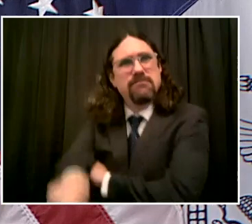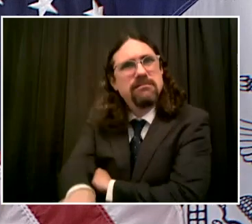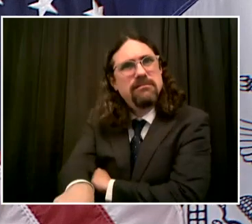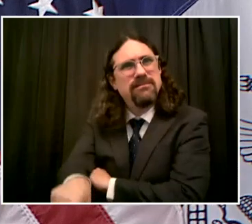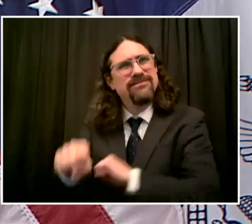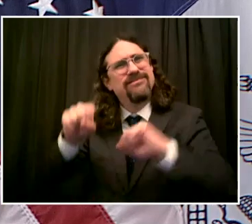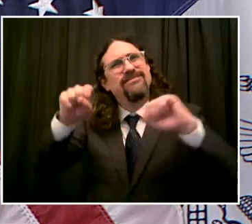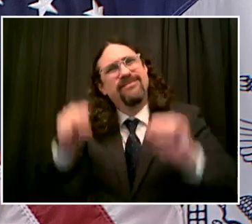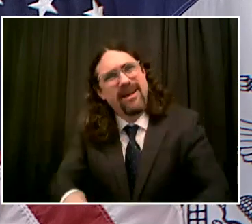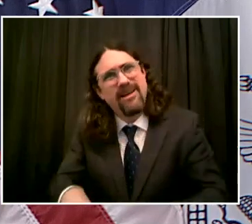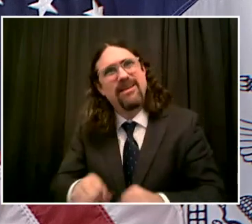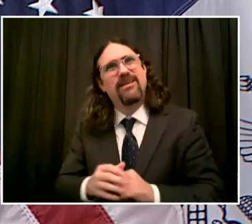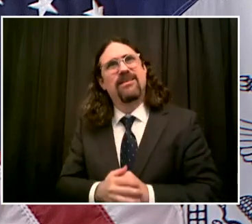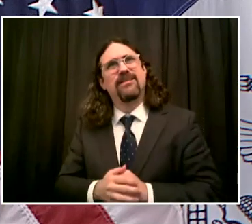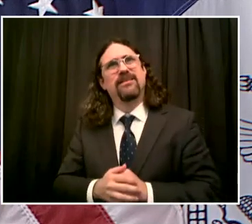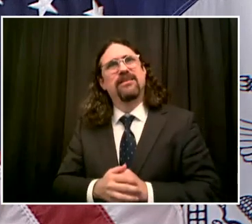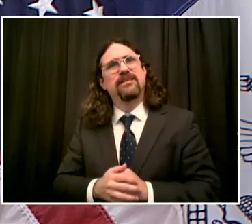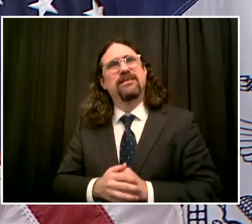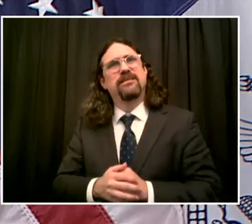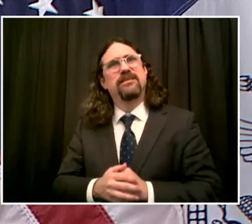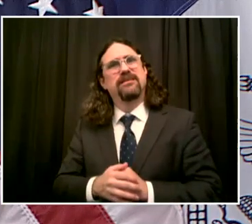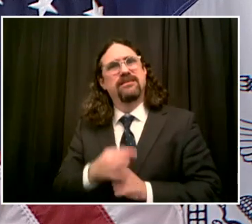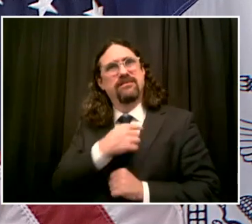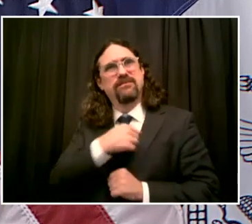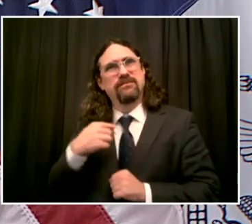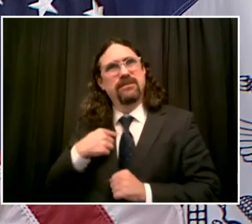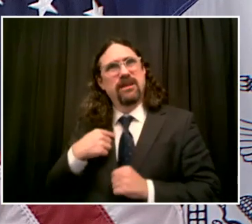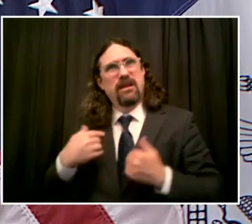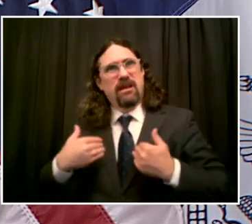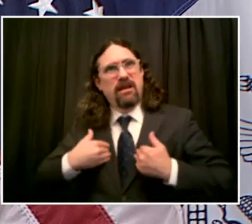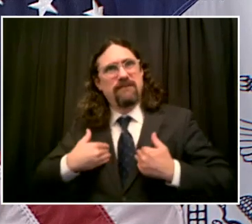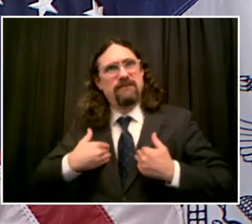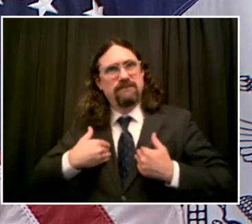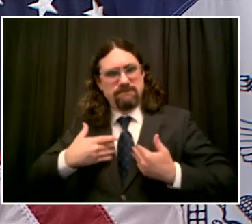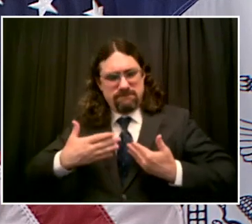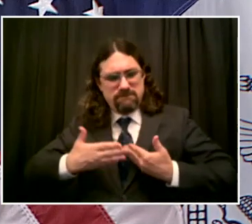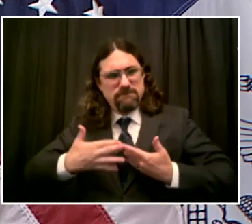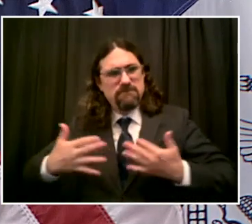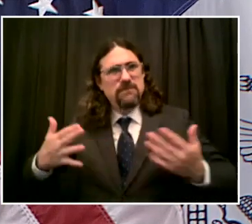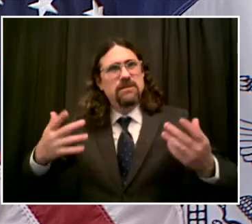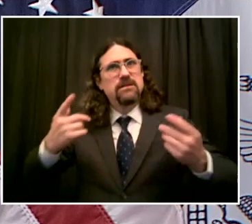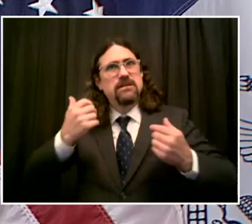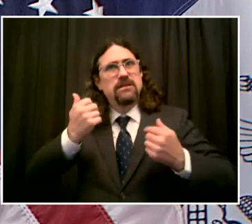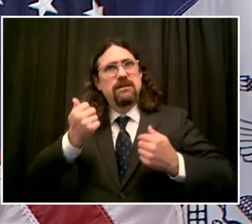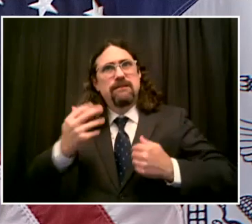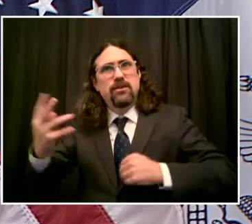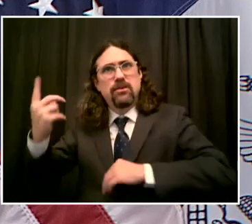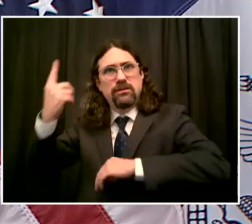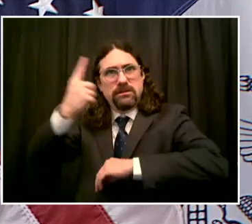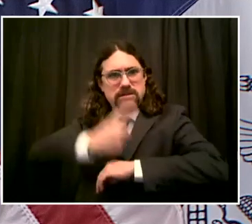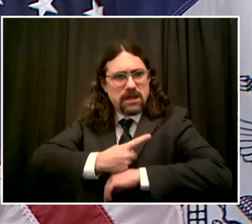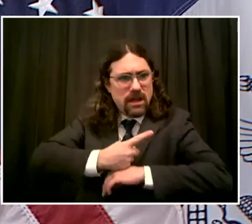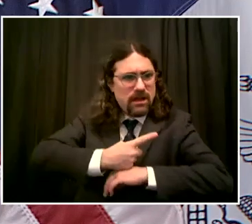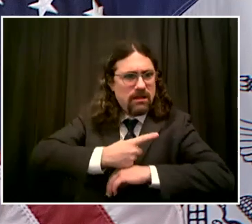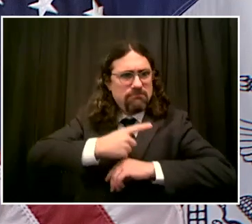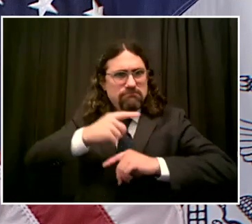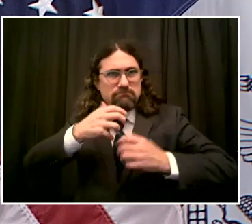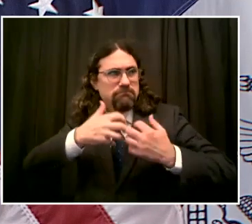ACTINSO TO MAKE SURE WE GET THROUGH THESE DAYS. AND THEN WE HAVE A CRUCIAL WORK